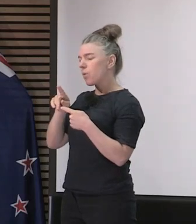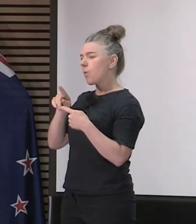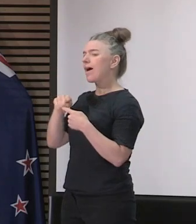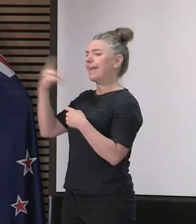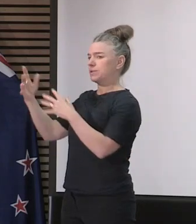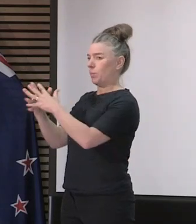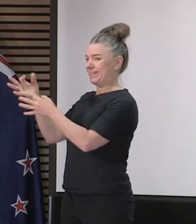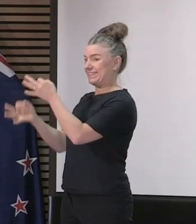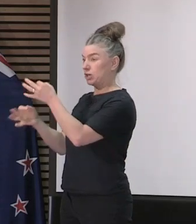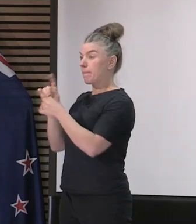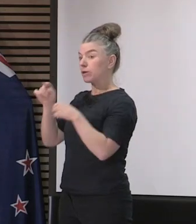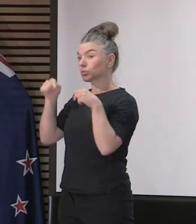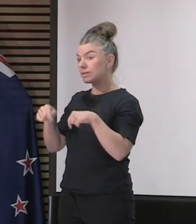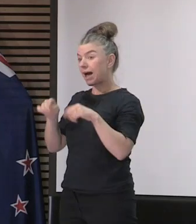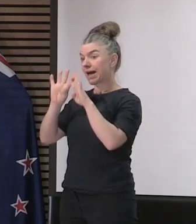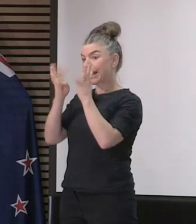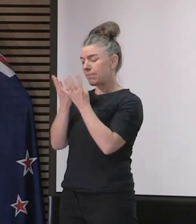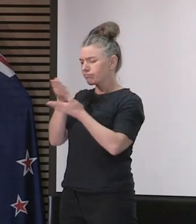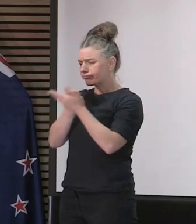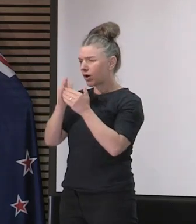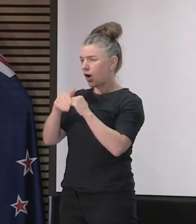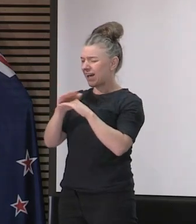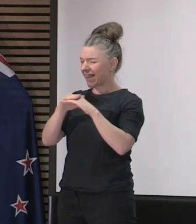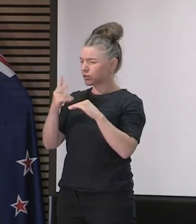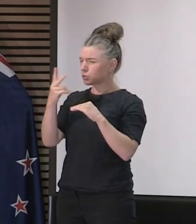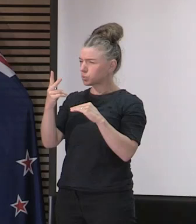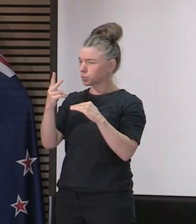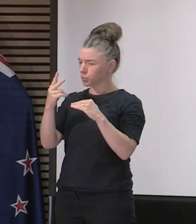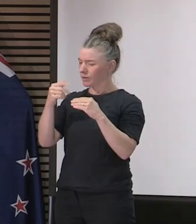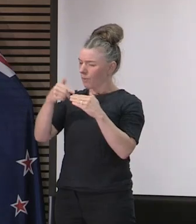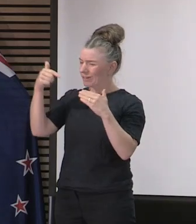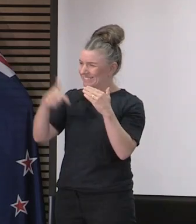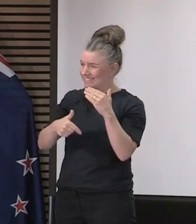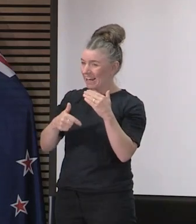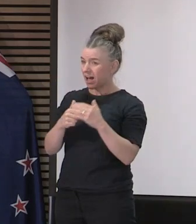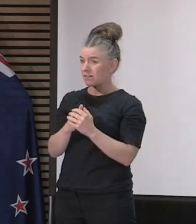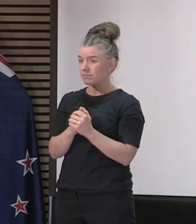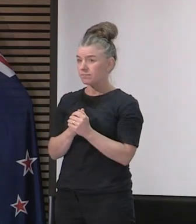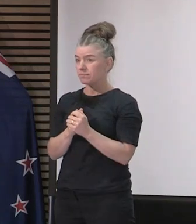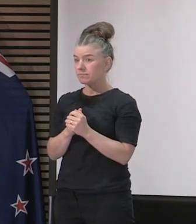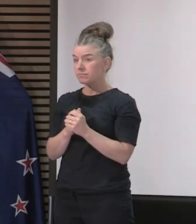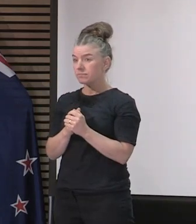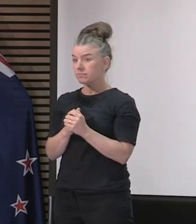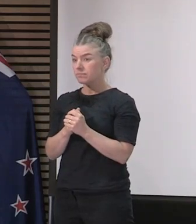input for cabinet for the decision next week. What they consider today is what alert